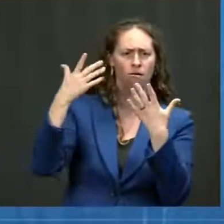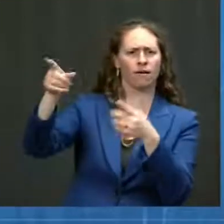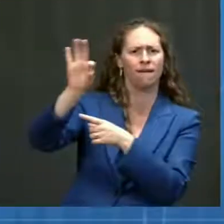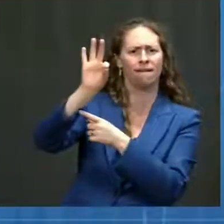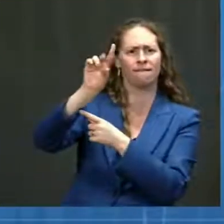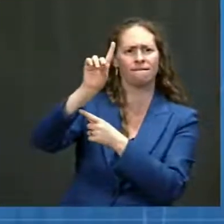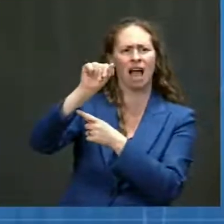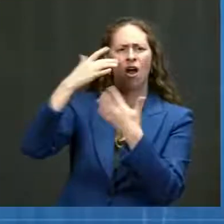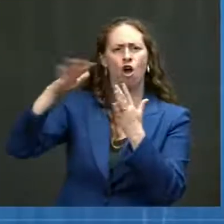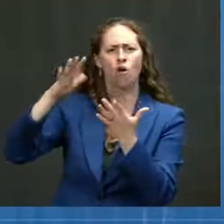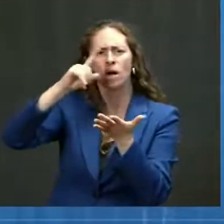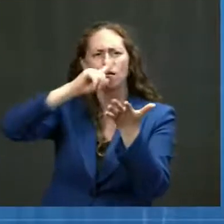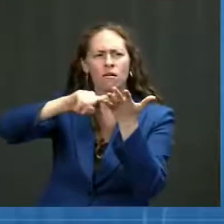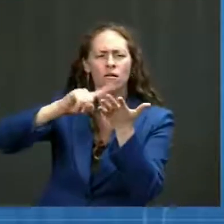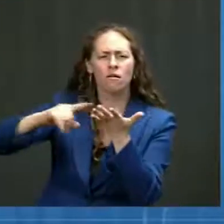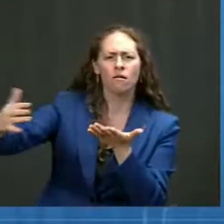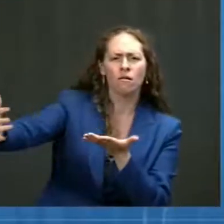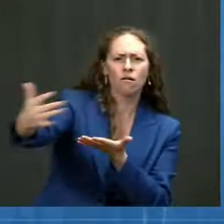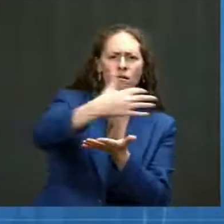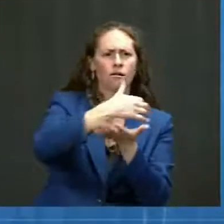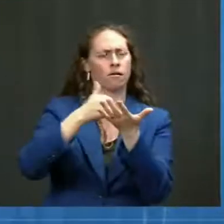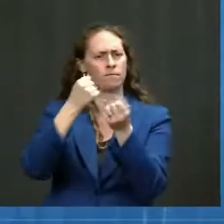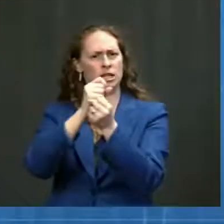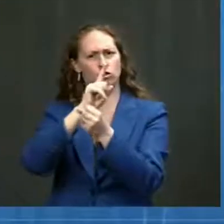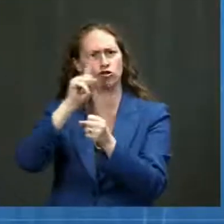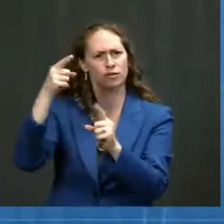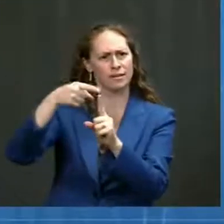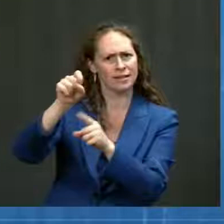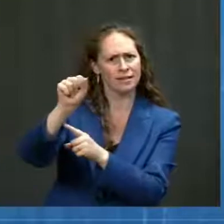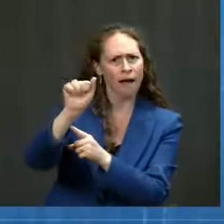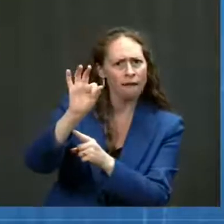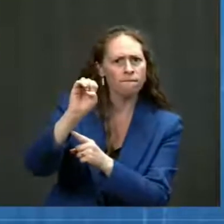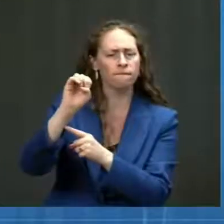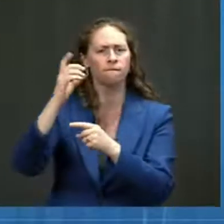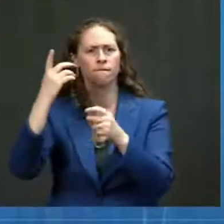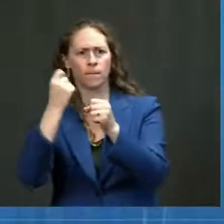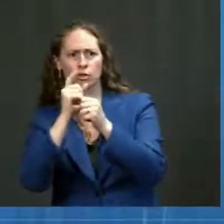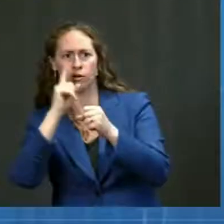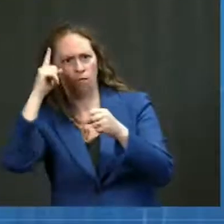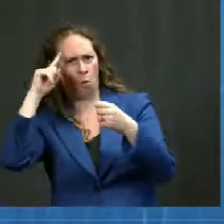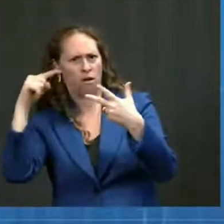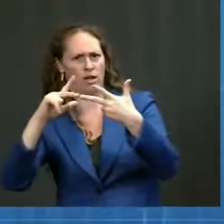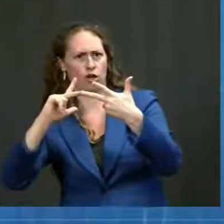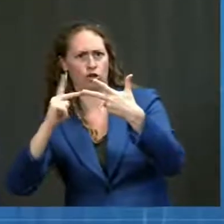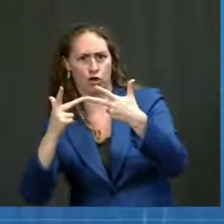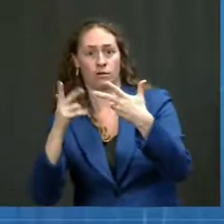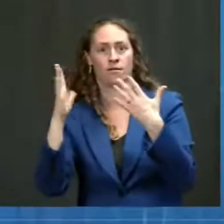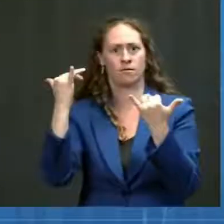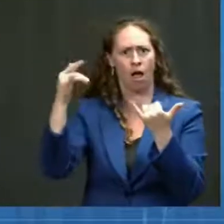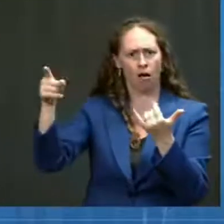CONDUCTING AN INDEPENDENT EVALUATION OF THE SAFETY AND